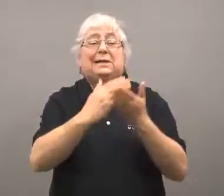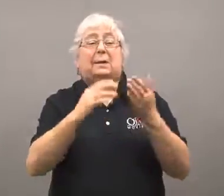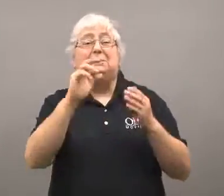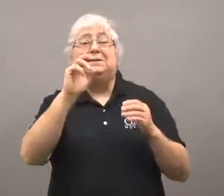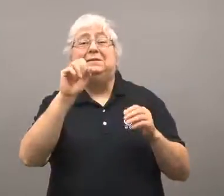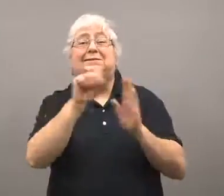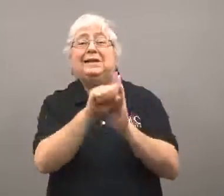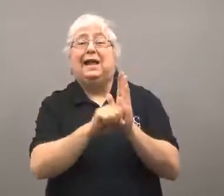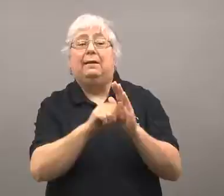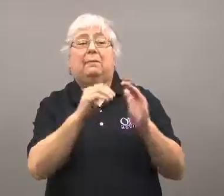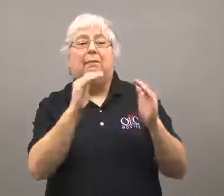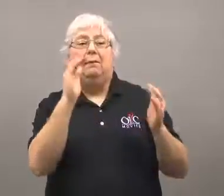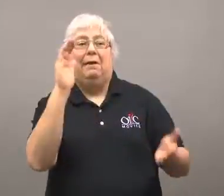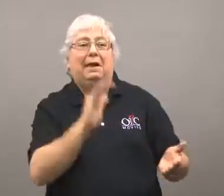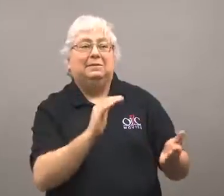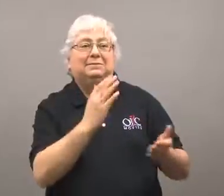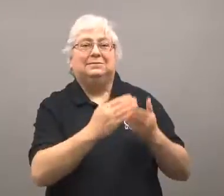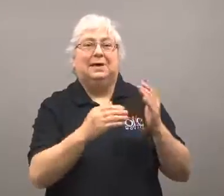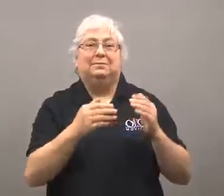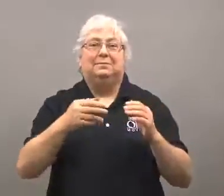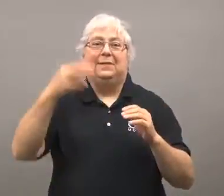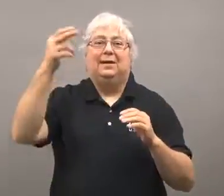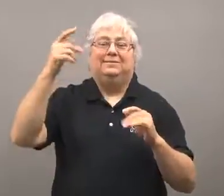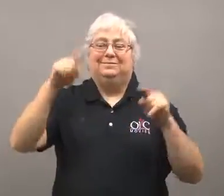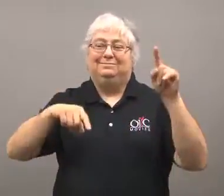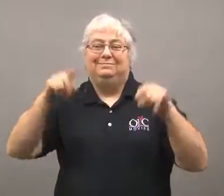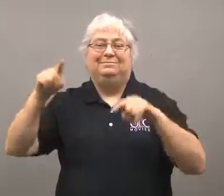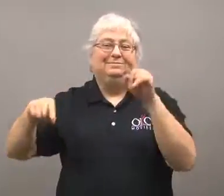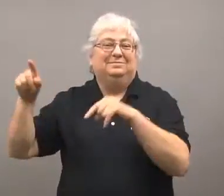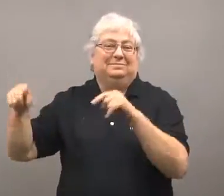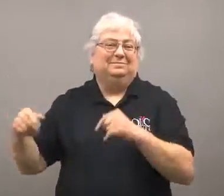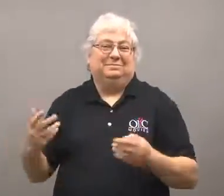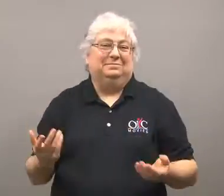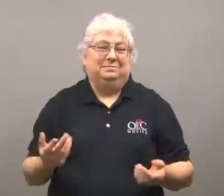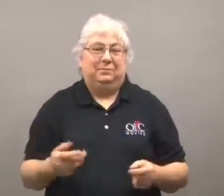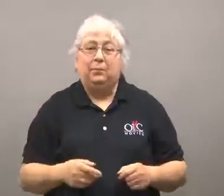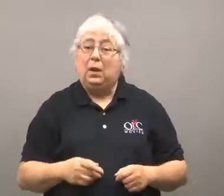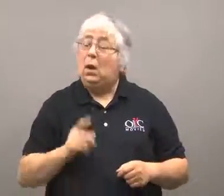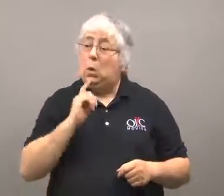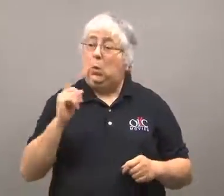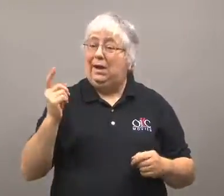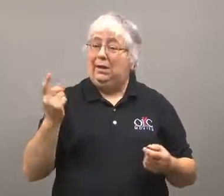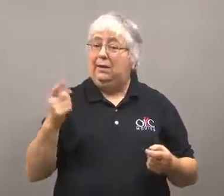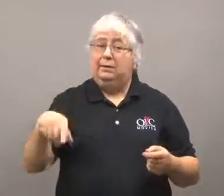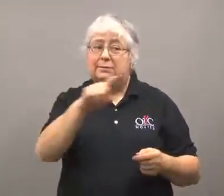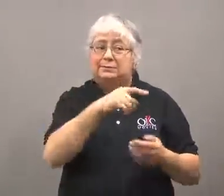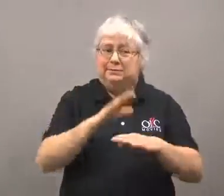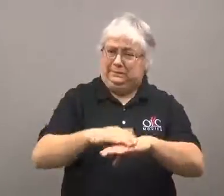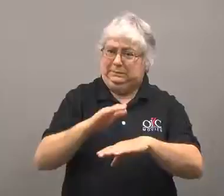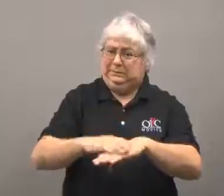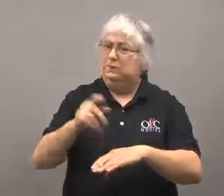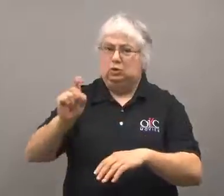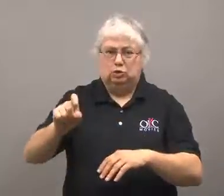The percentage is lower in some states and higher in others.